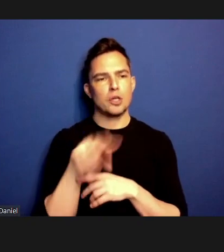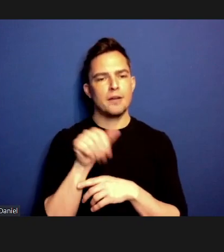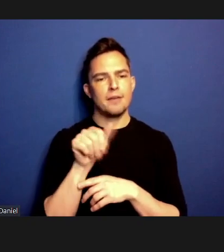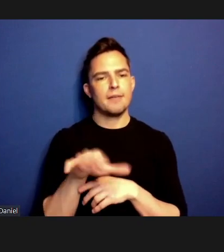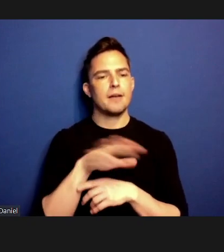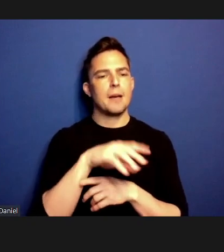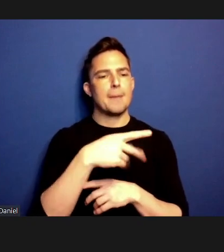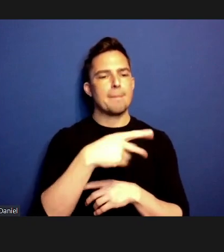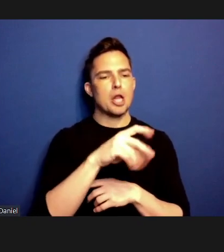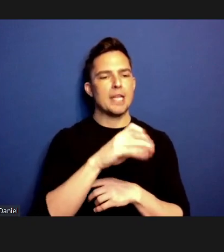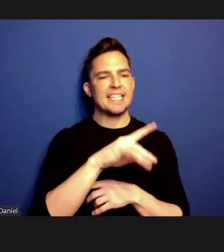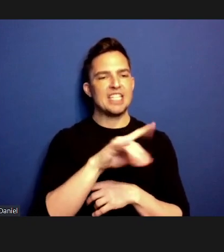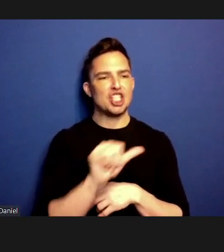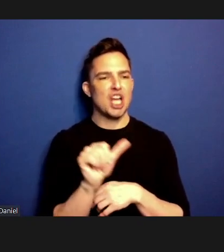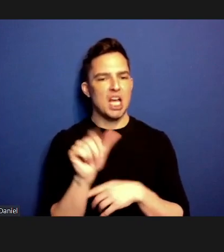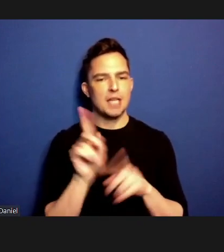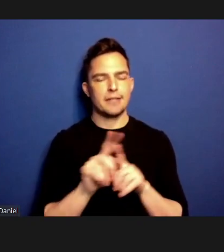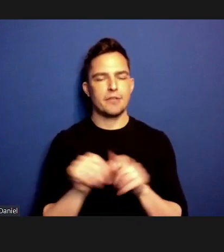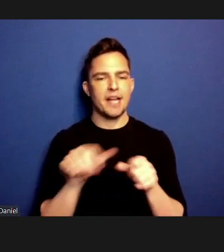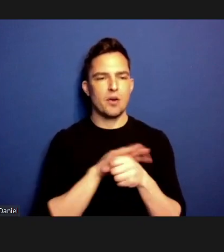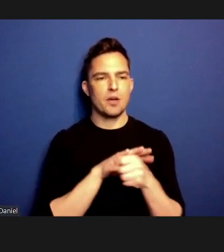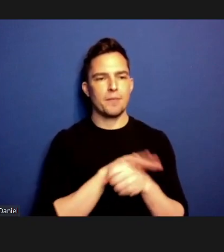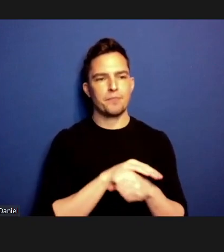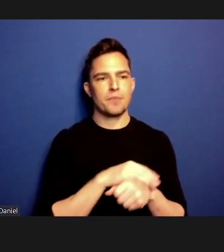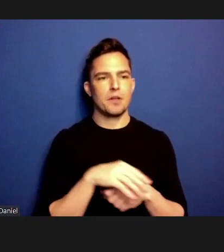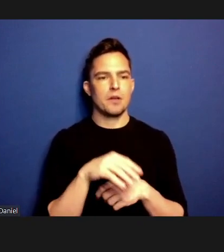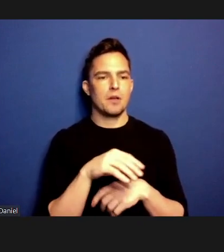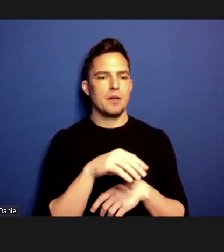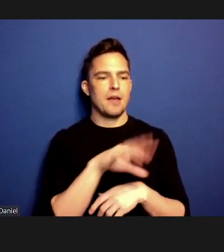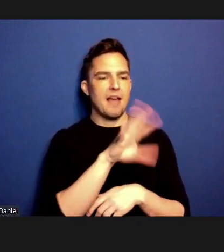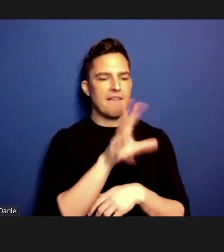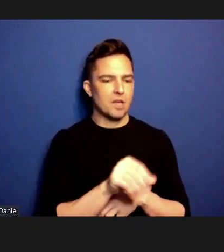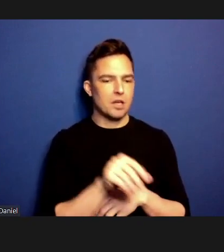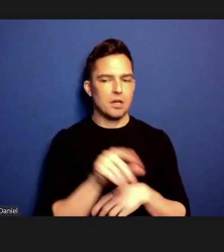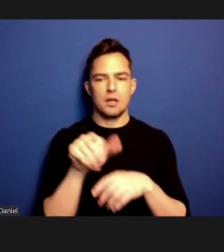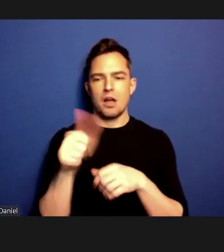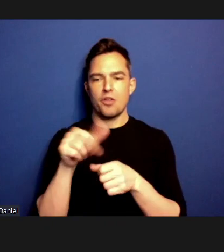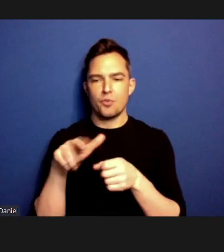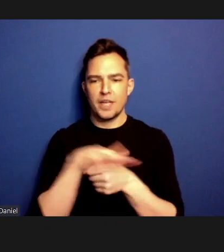when we look in continental Africa and other regions around the world where Indigenous